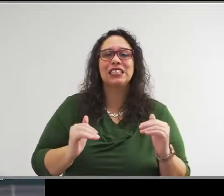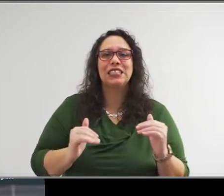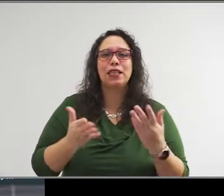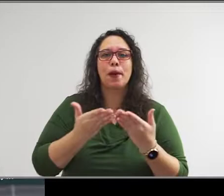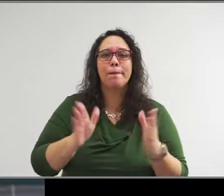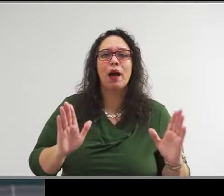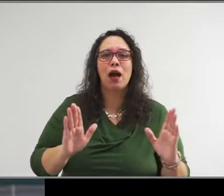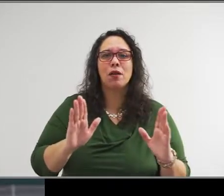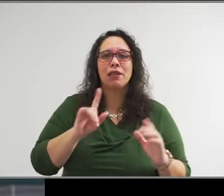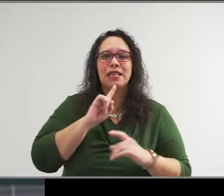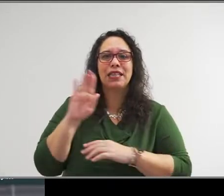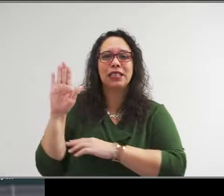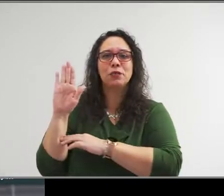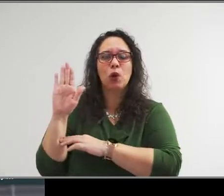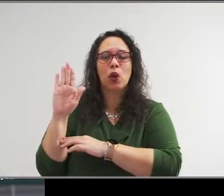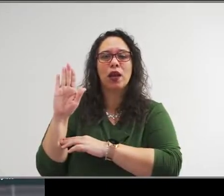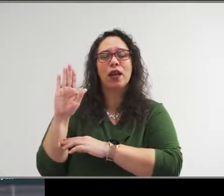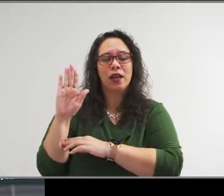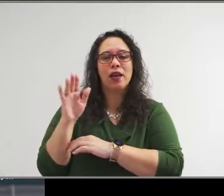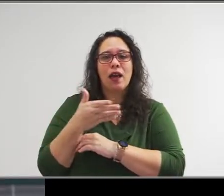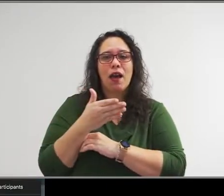on items listed on the agenda.